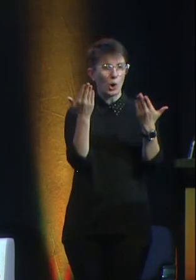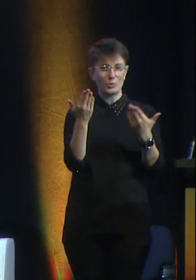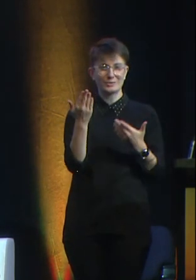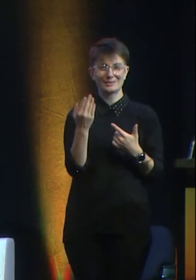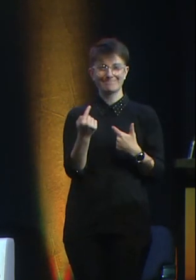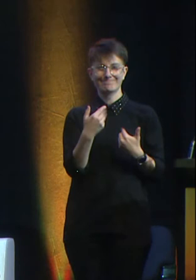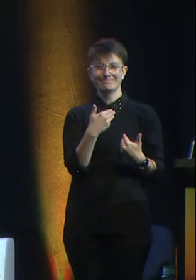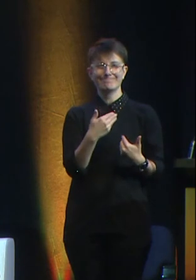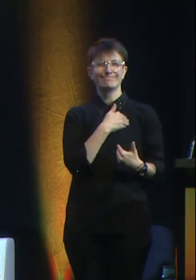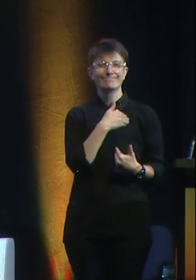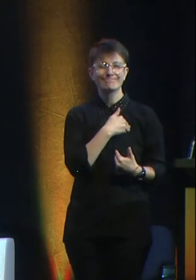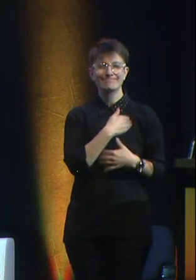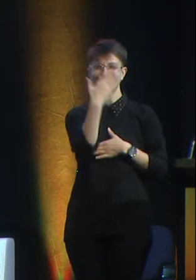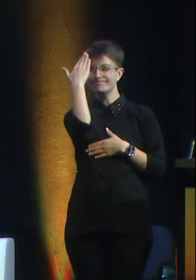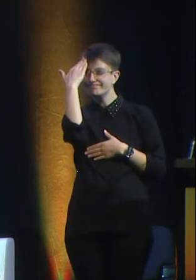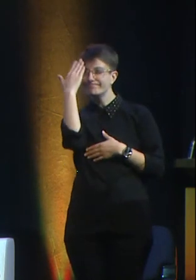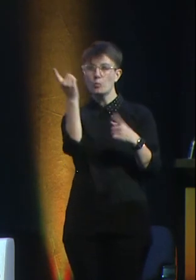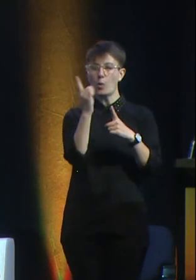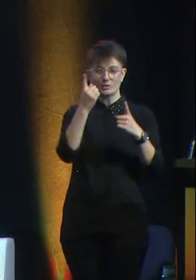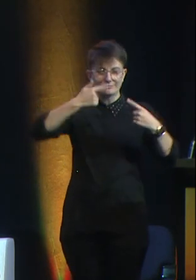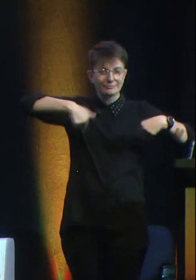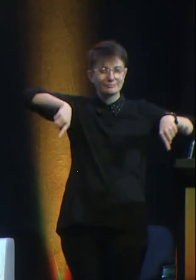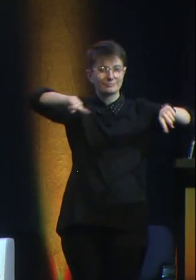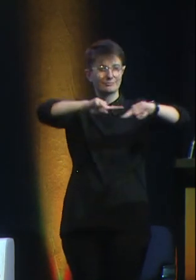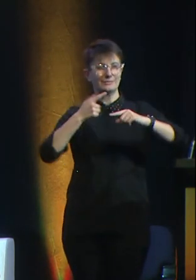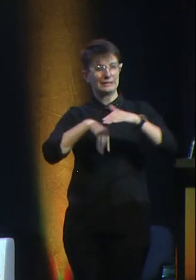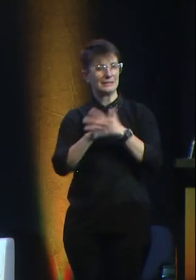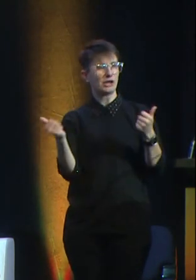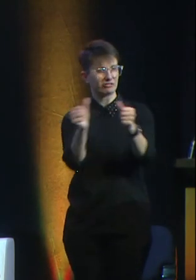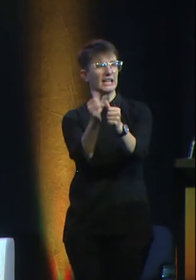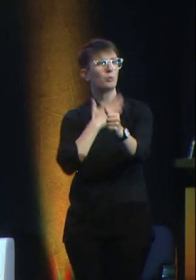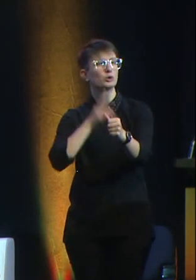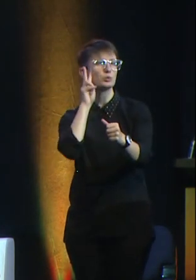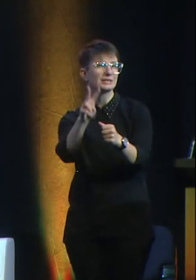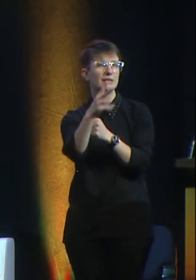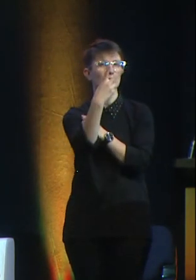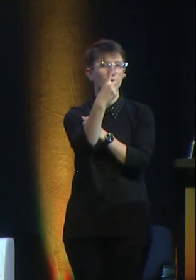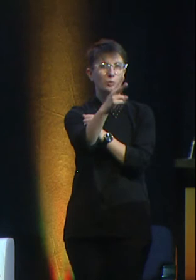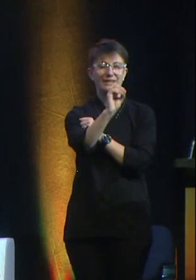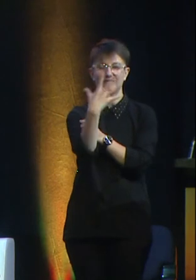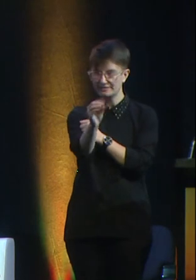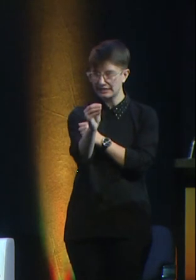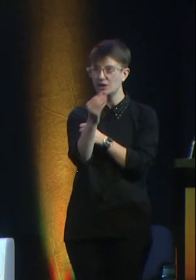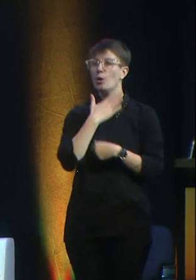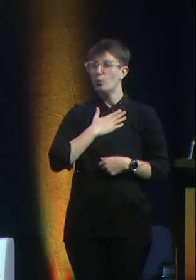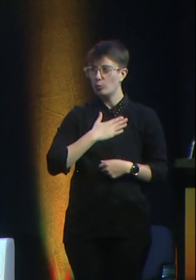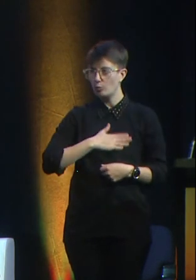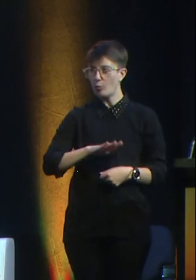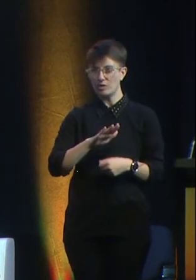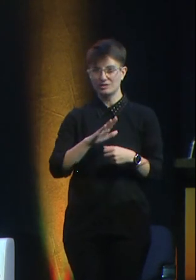to see for 2050, where we want to be at Net Zero Carbon. We want to reduce our emissions,